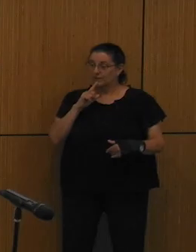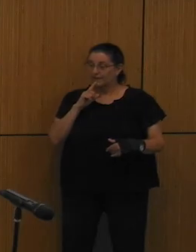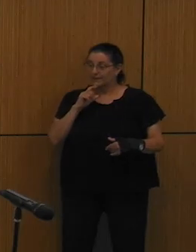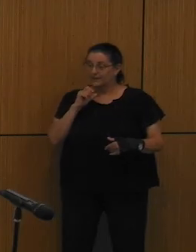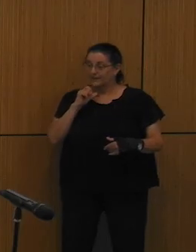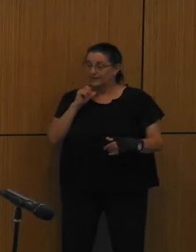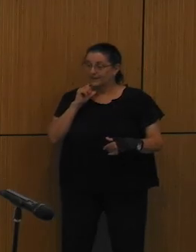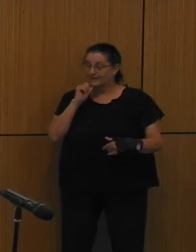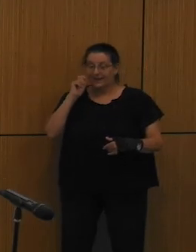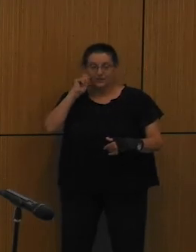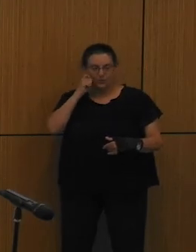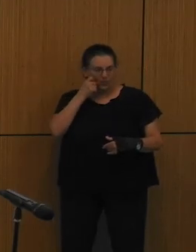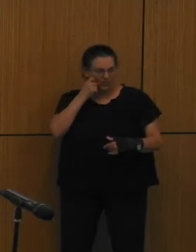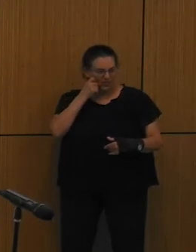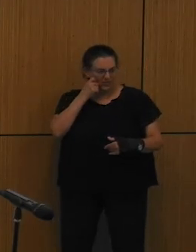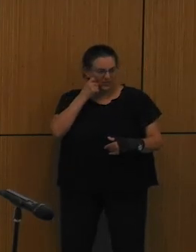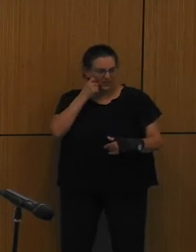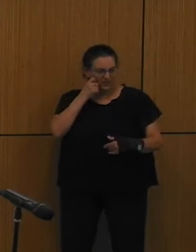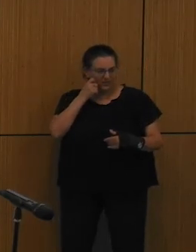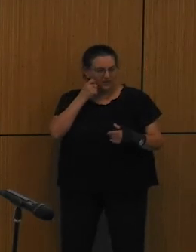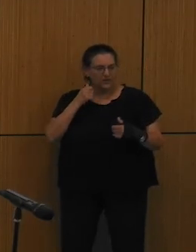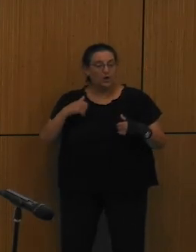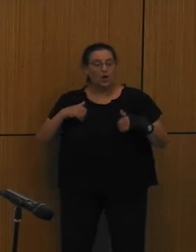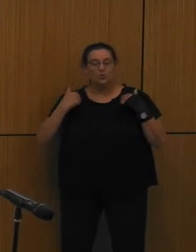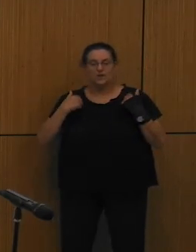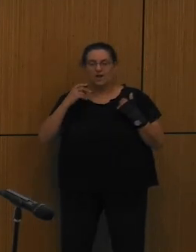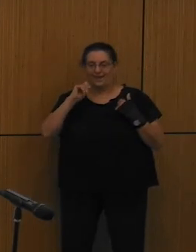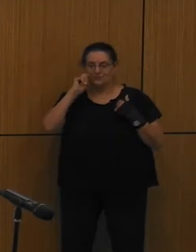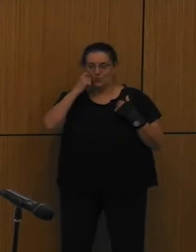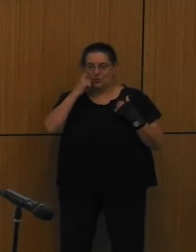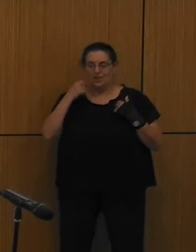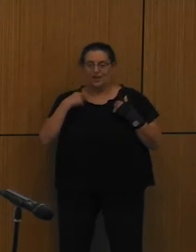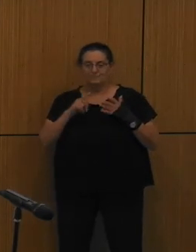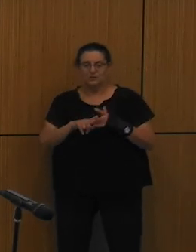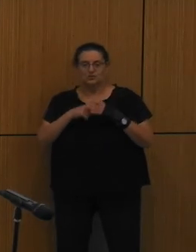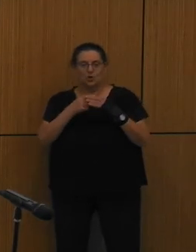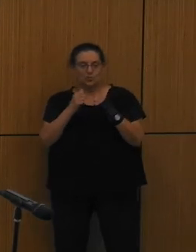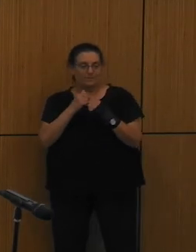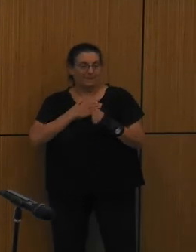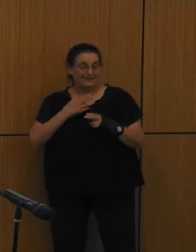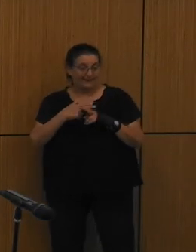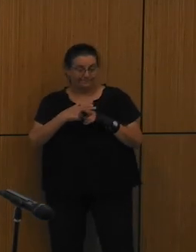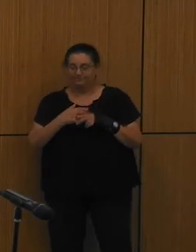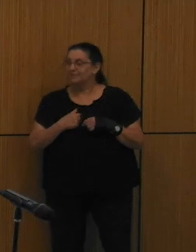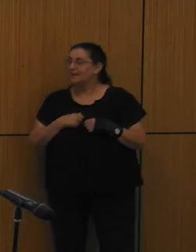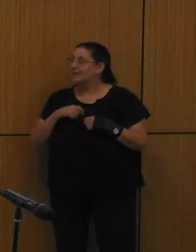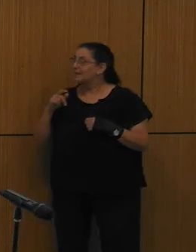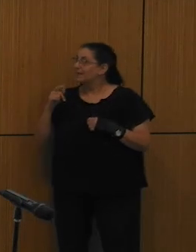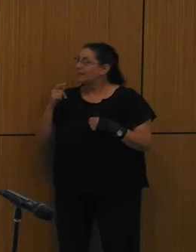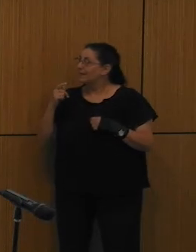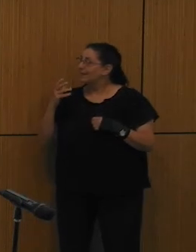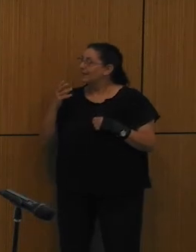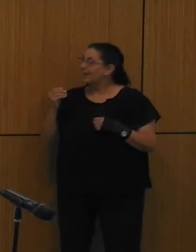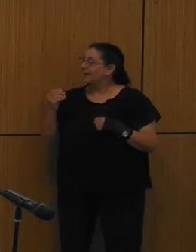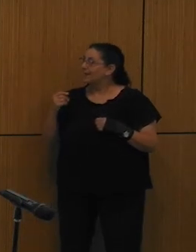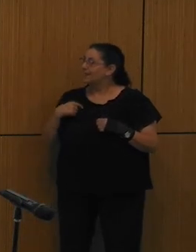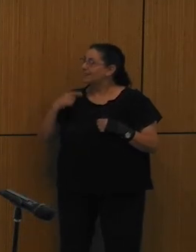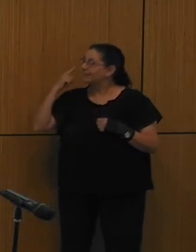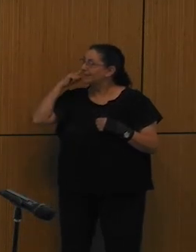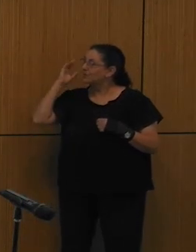I'm going to start my talk with a meme and actually a series of memes that I think you will sort of see,